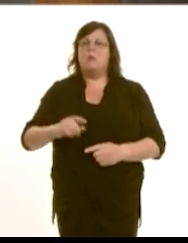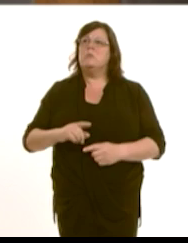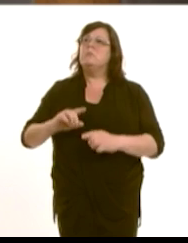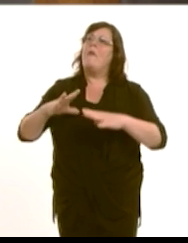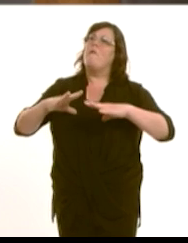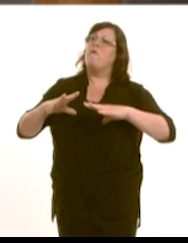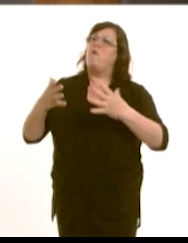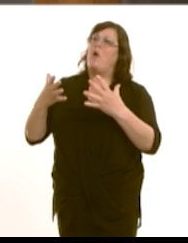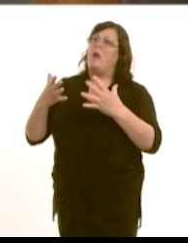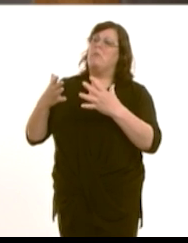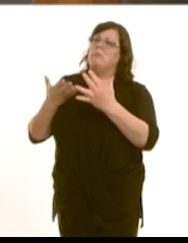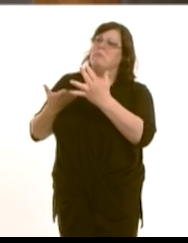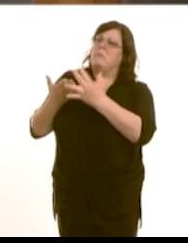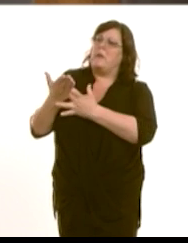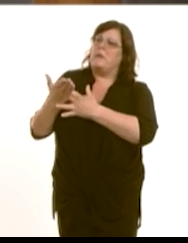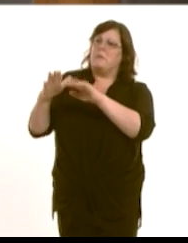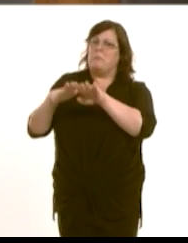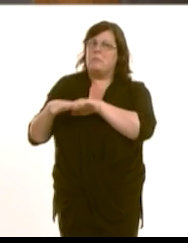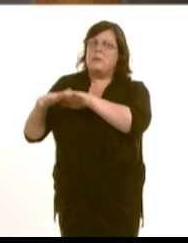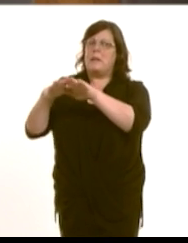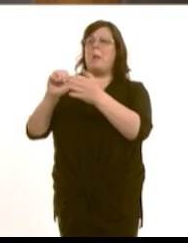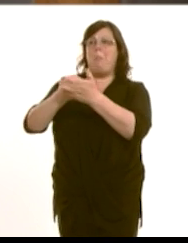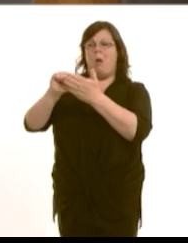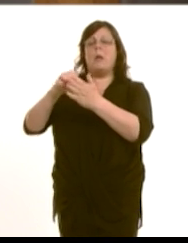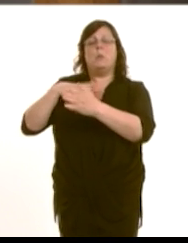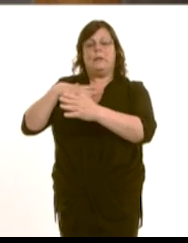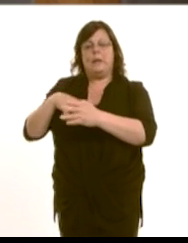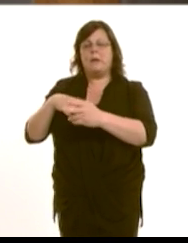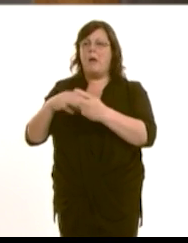cannot be compromised onóand, secondly, that every penny that has been lost through European